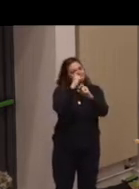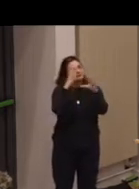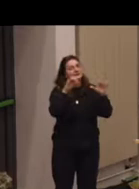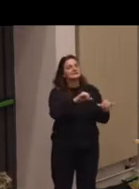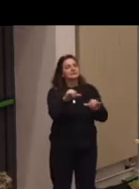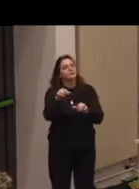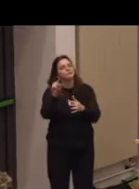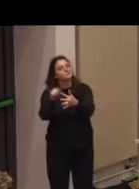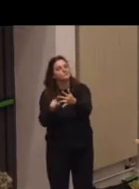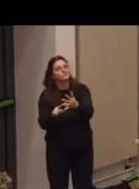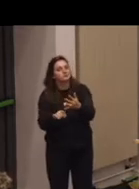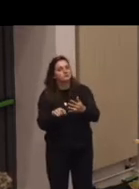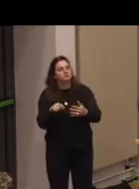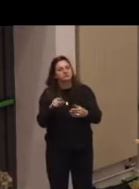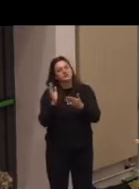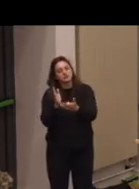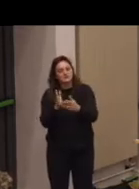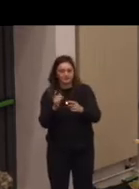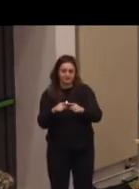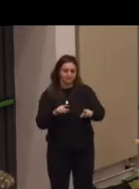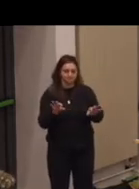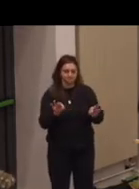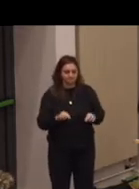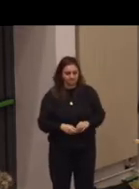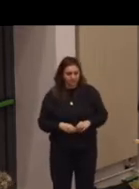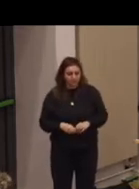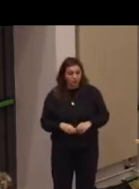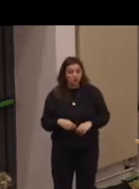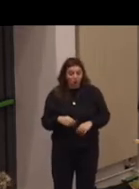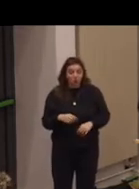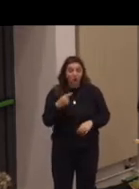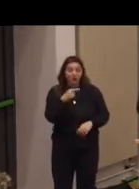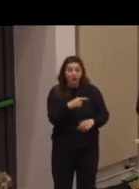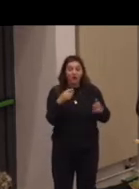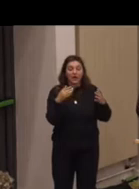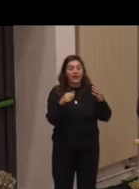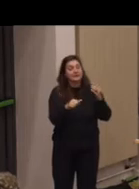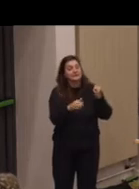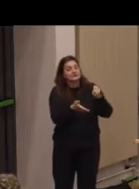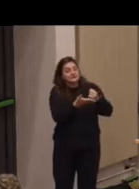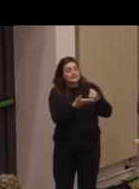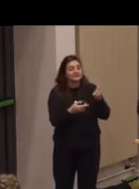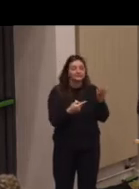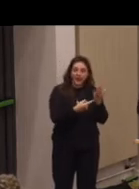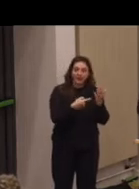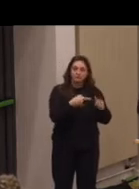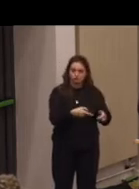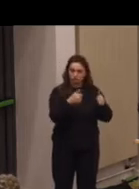technology is firstly that it is an enabler to accessing rights. Access to assistive technology